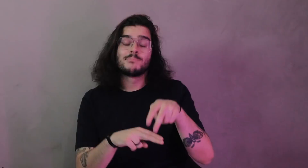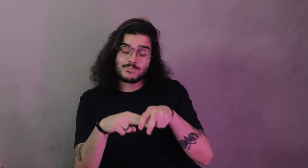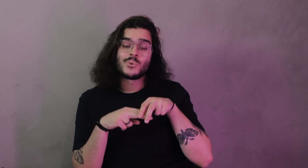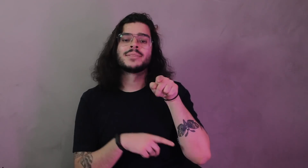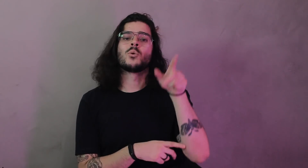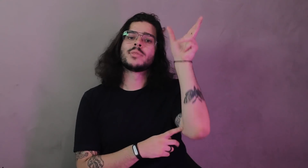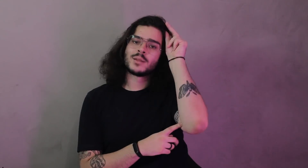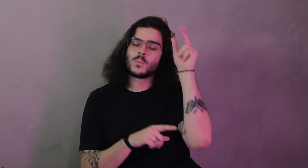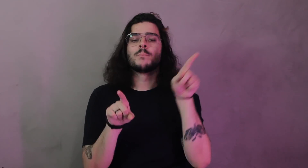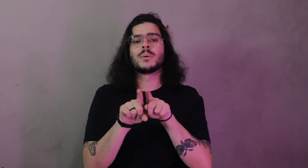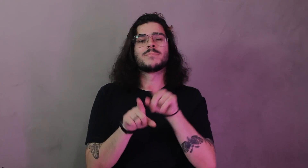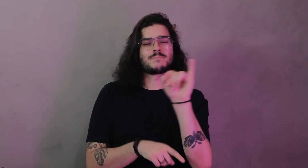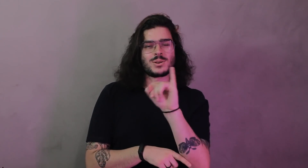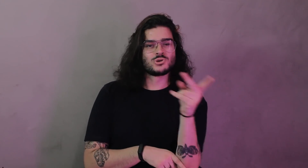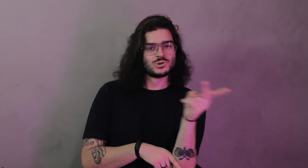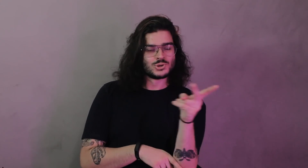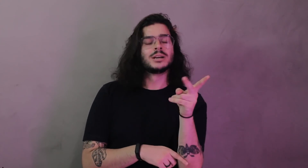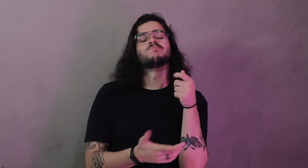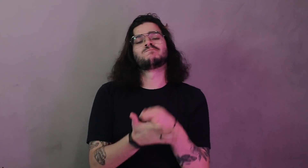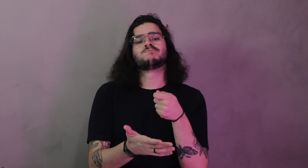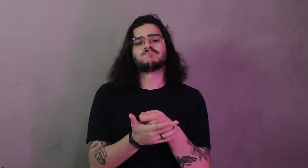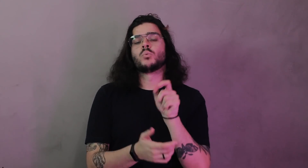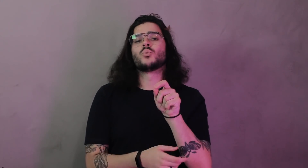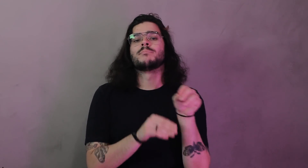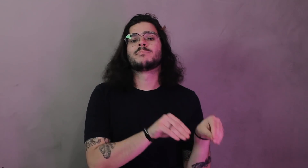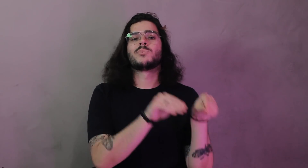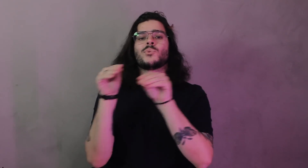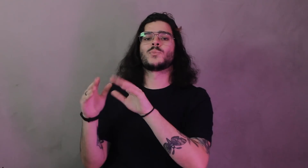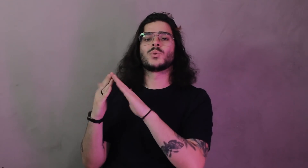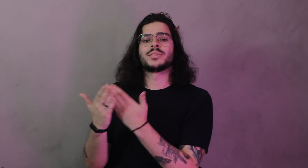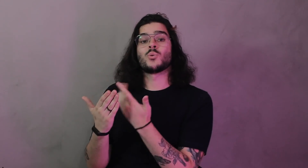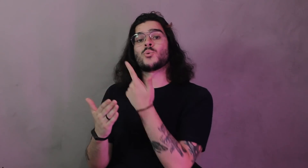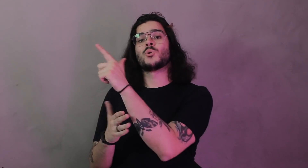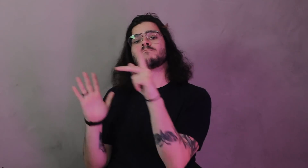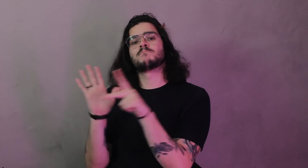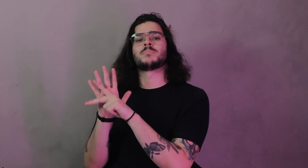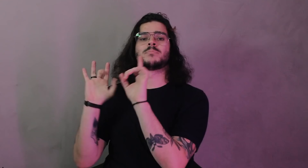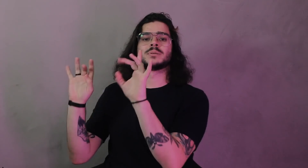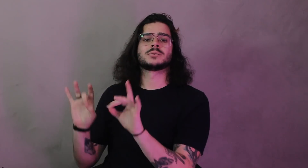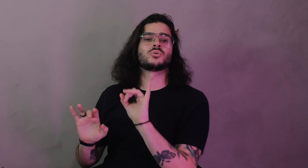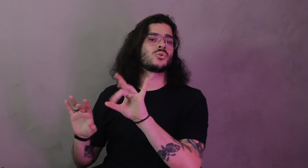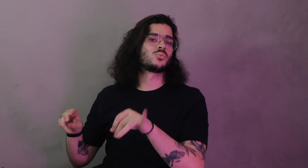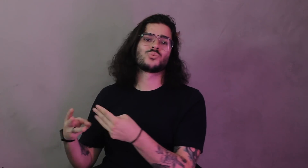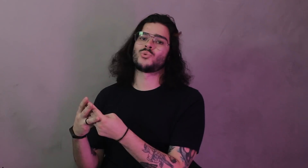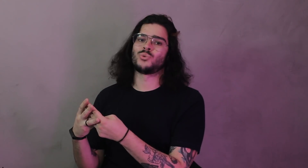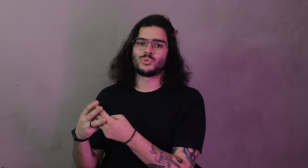Therefore, Anne and her sister were forced to study at the Jewish school.